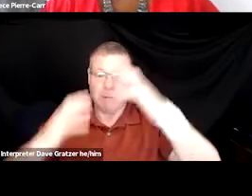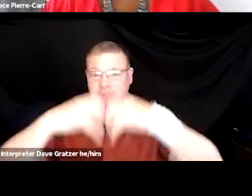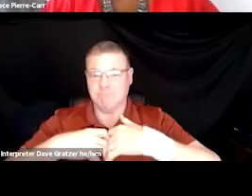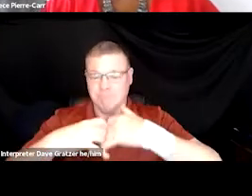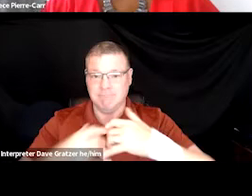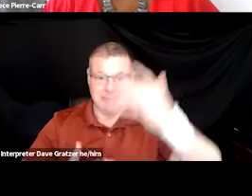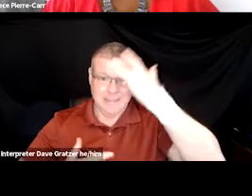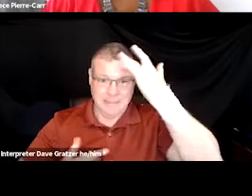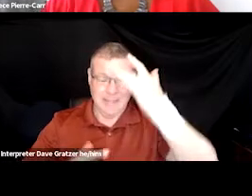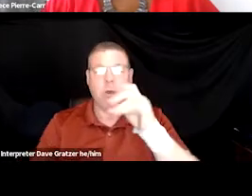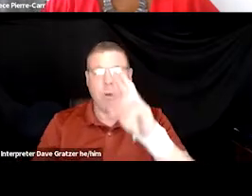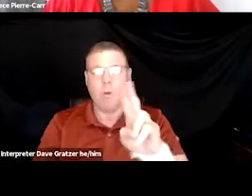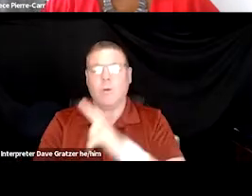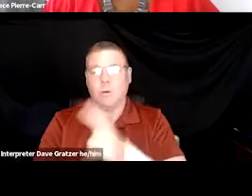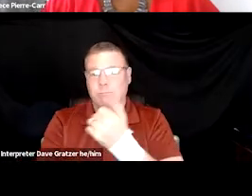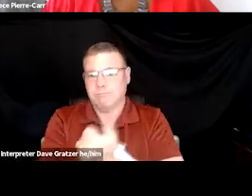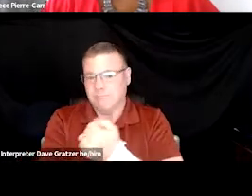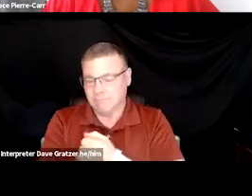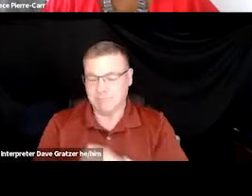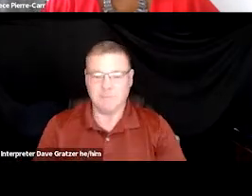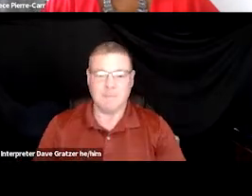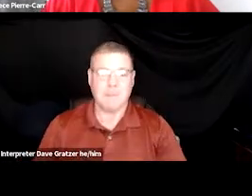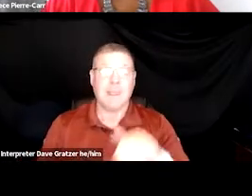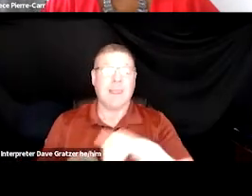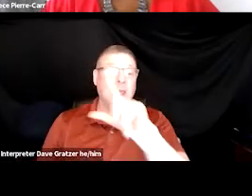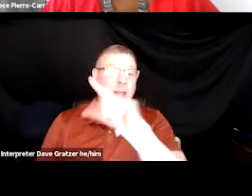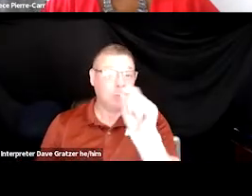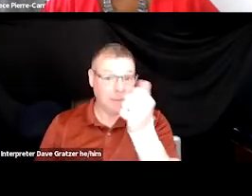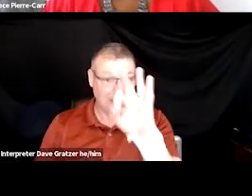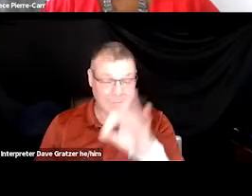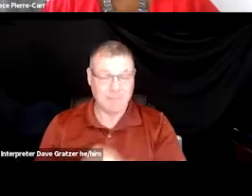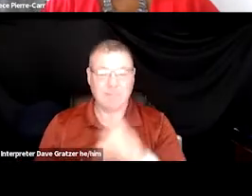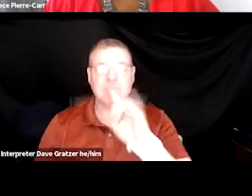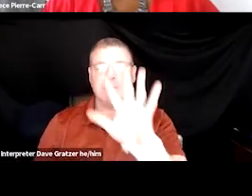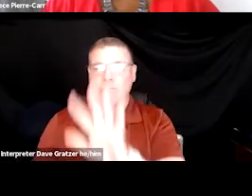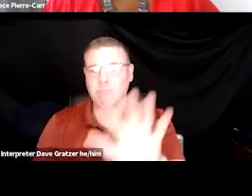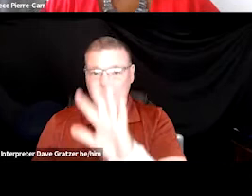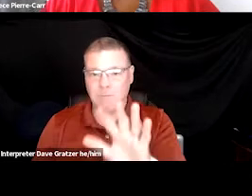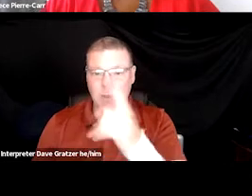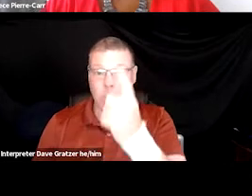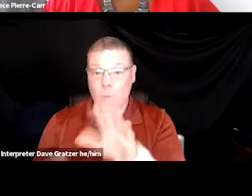and/or substance use disorder. In 2019, there was approximately one death by suicide.